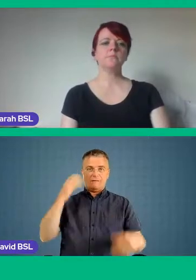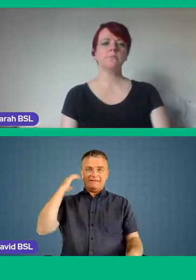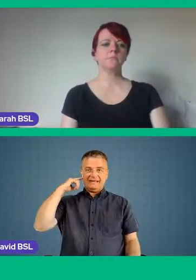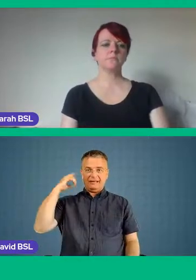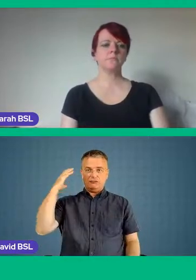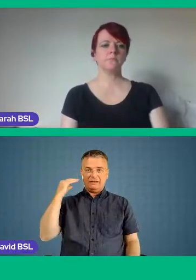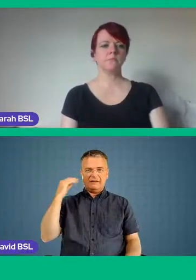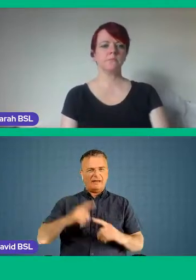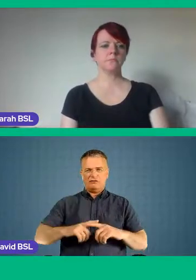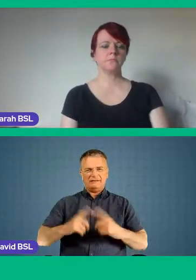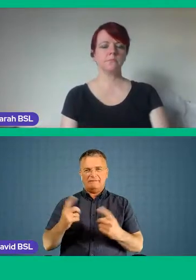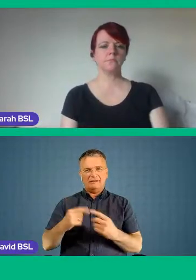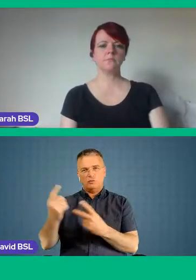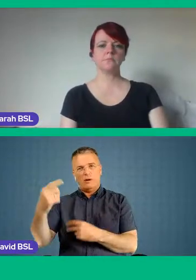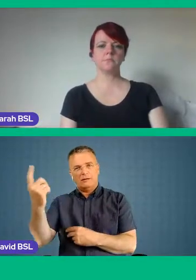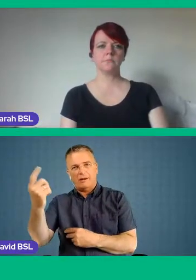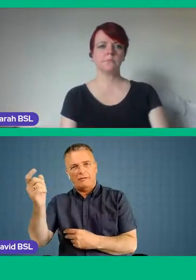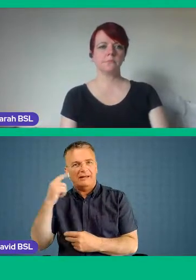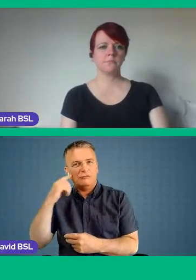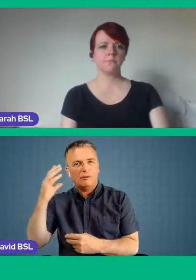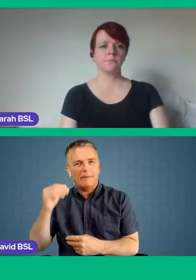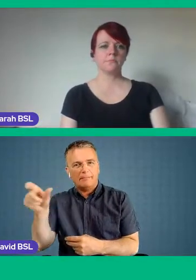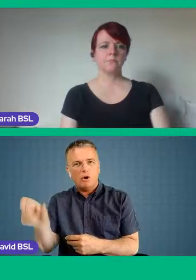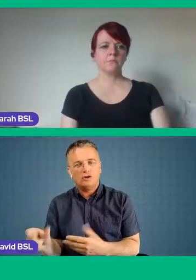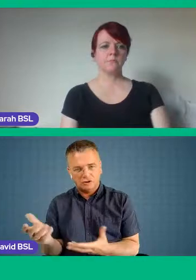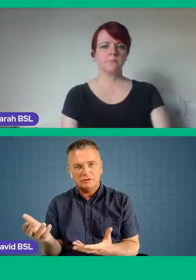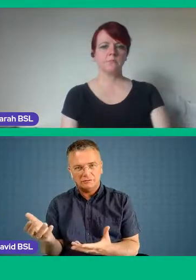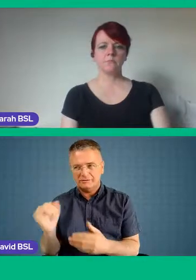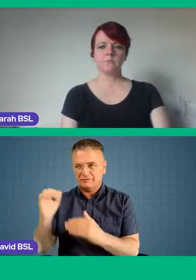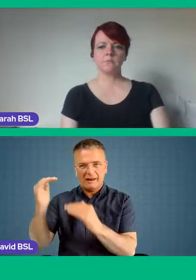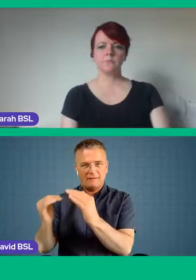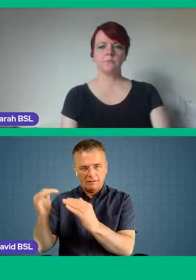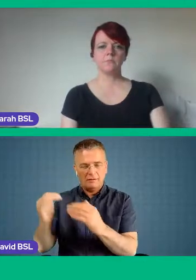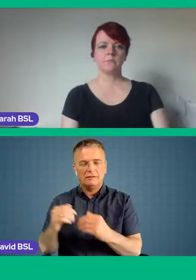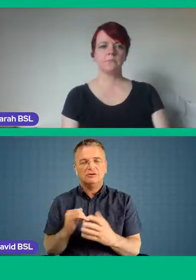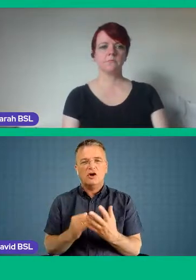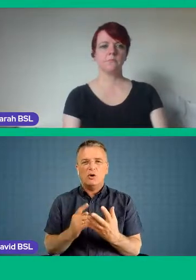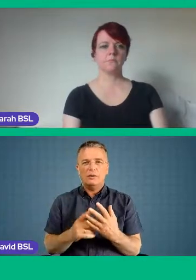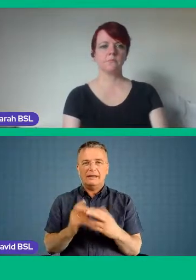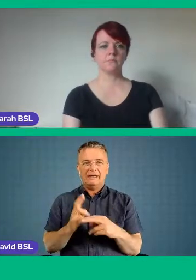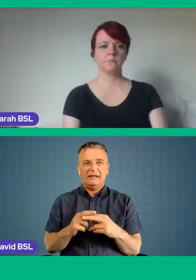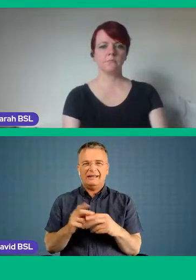My level of hearing is very different to another hearing impaired person's level of hearing.